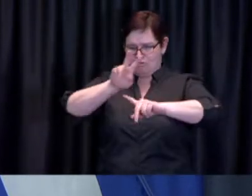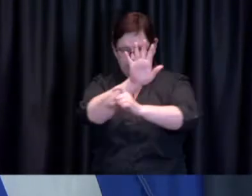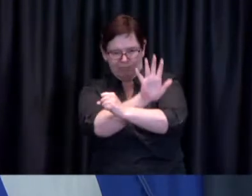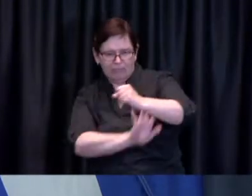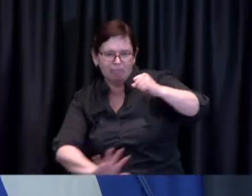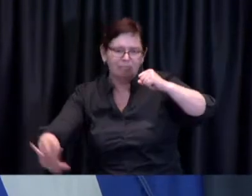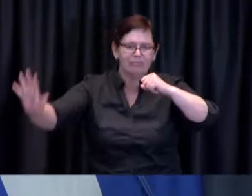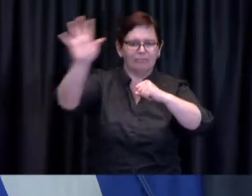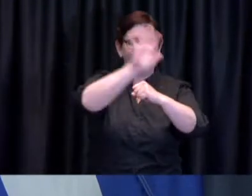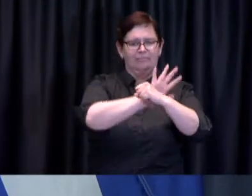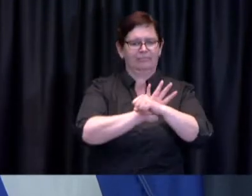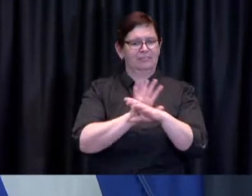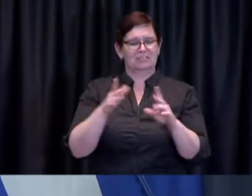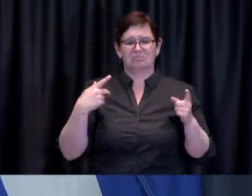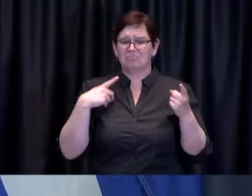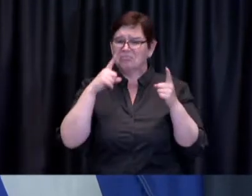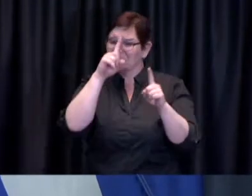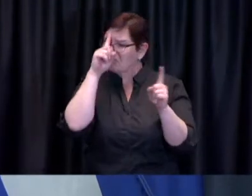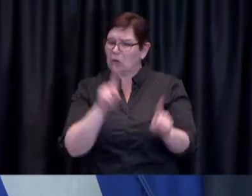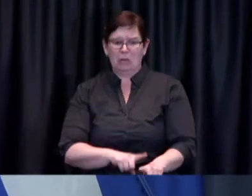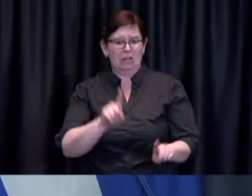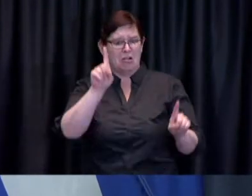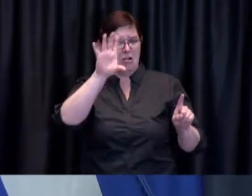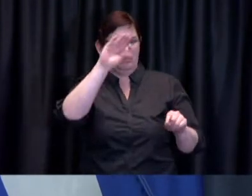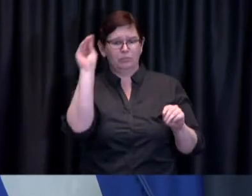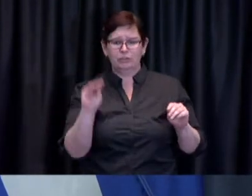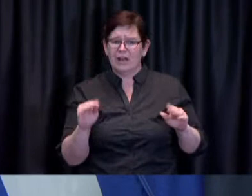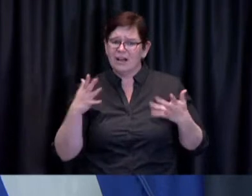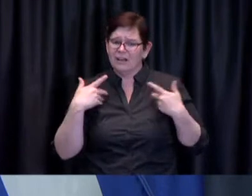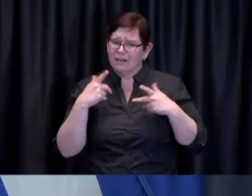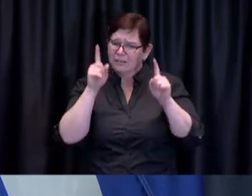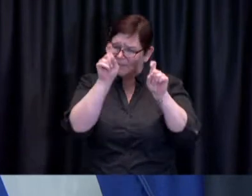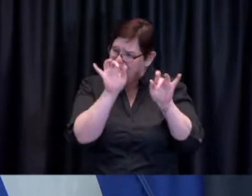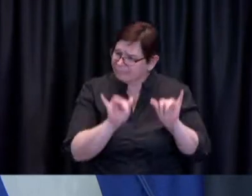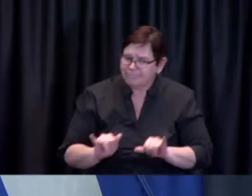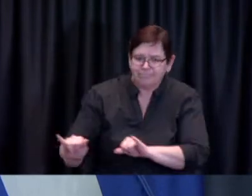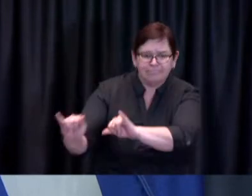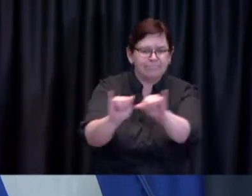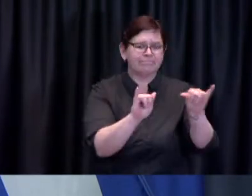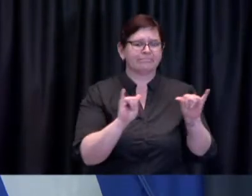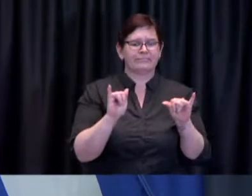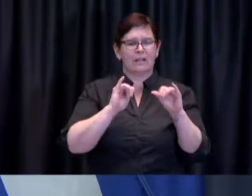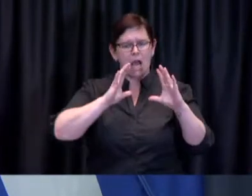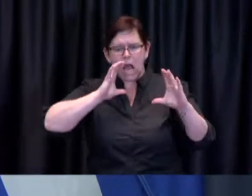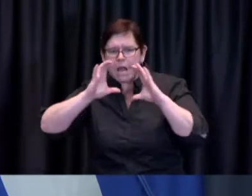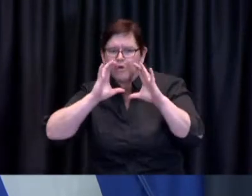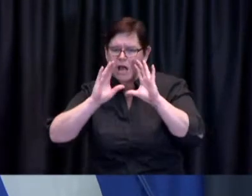that uh it has to be practical it has to be readily communicated and understandable to you